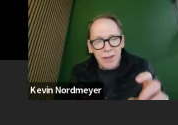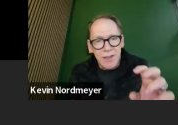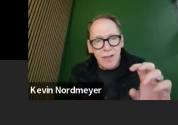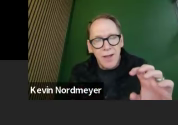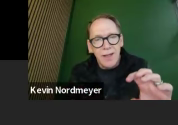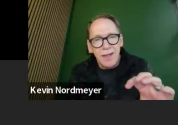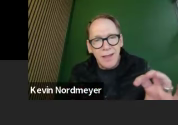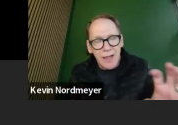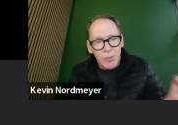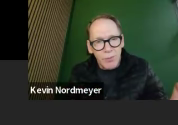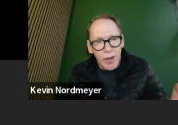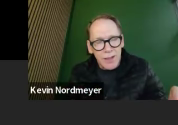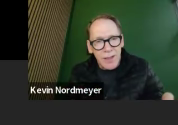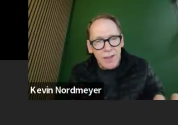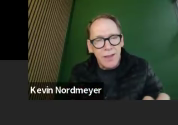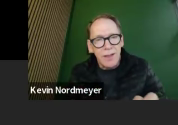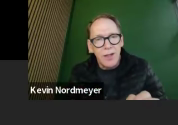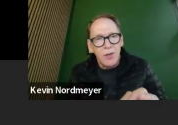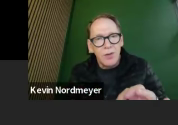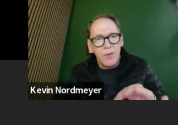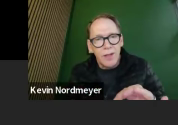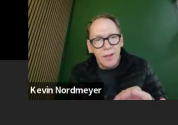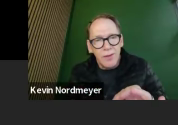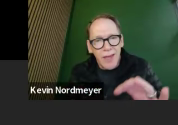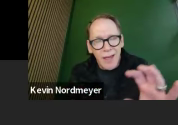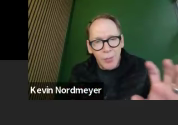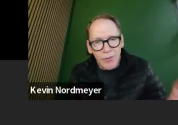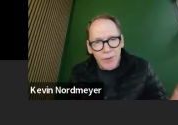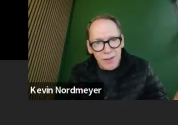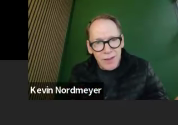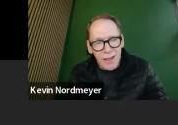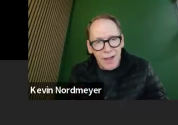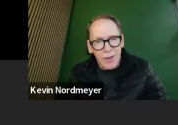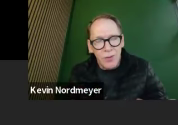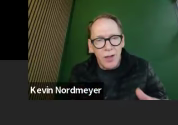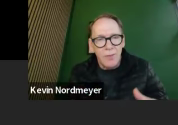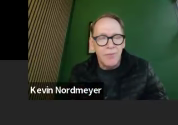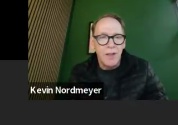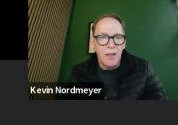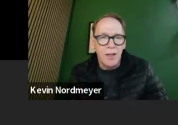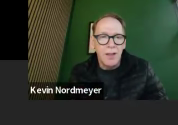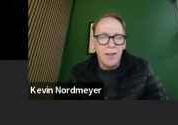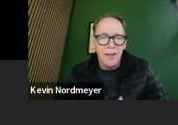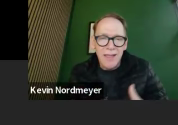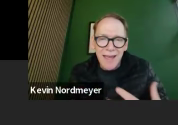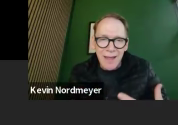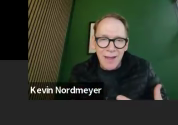is the engagement process that they helped facilitate is key